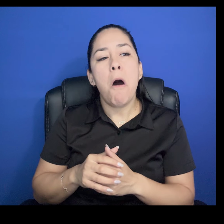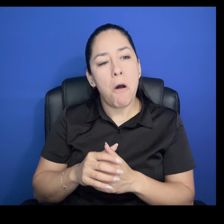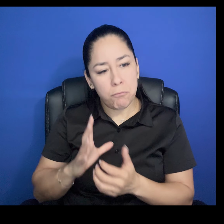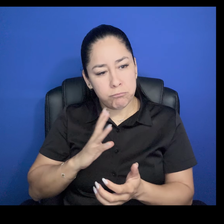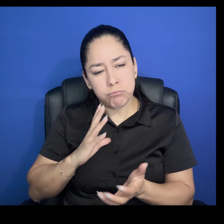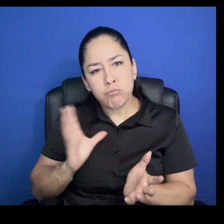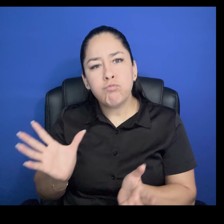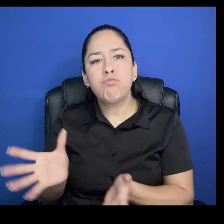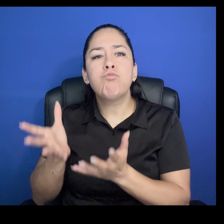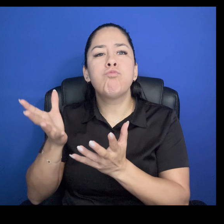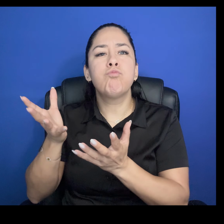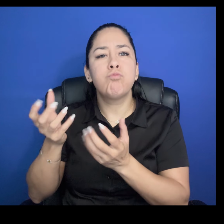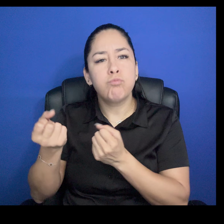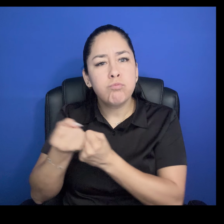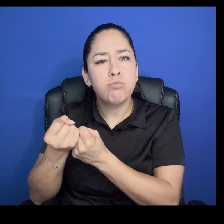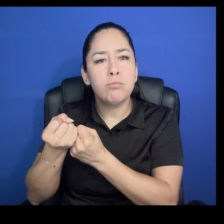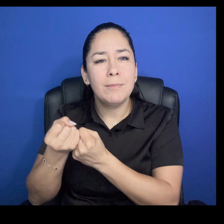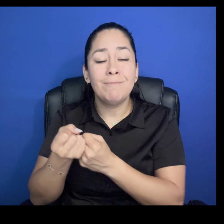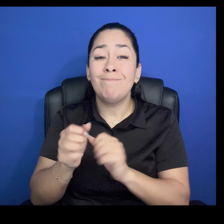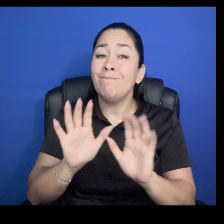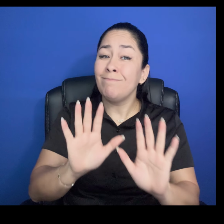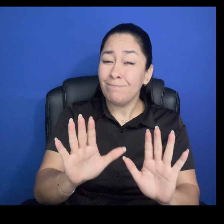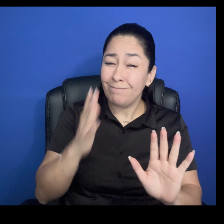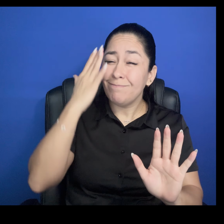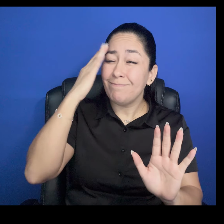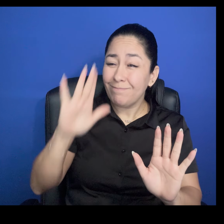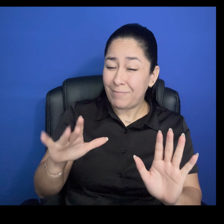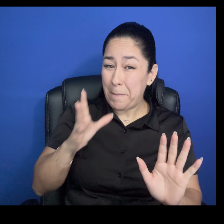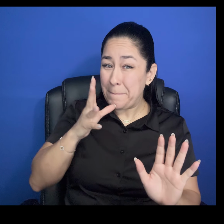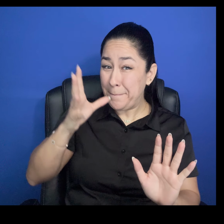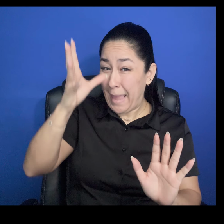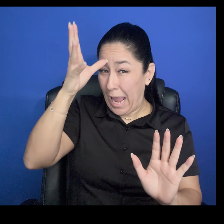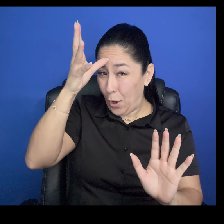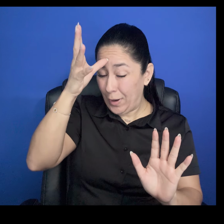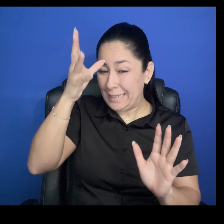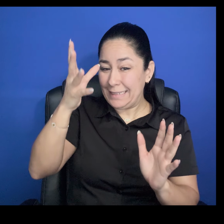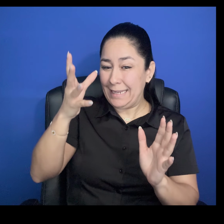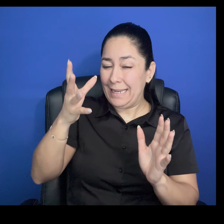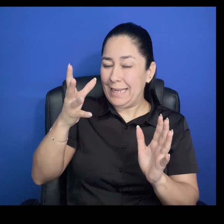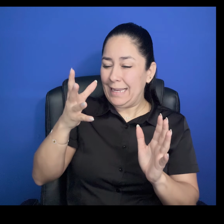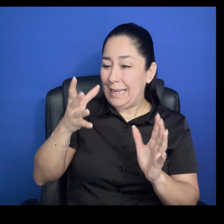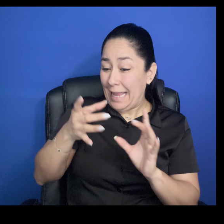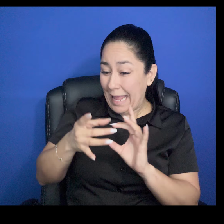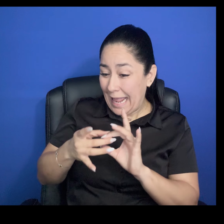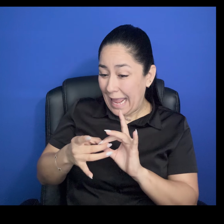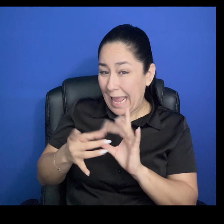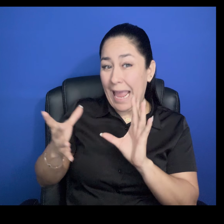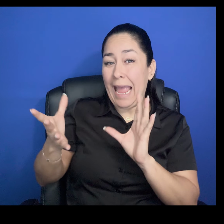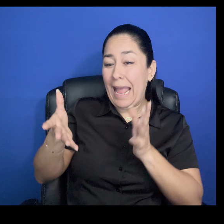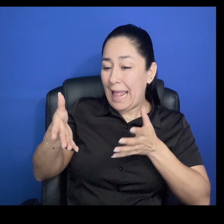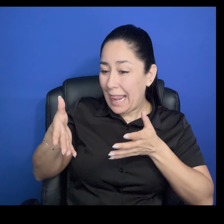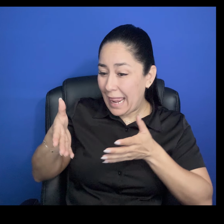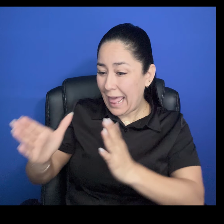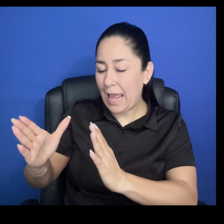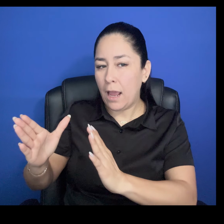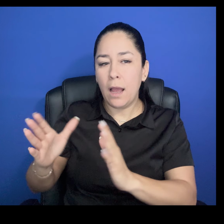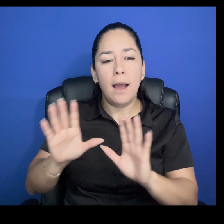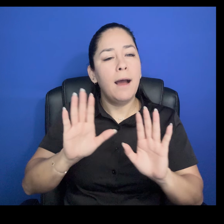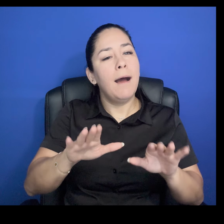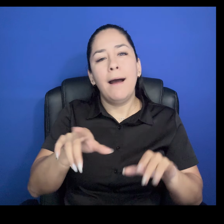it is difficult as a parent to let go of your baby, but your baby's 24. You got to let her go.